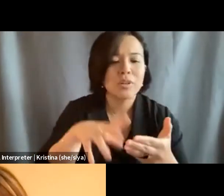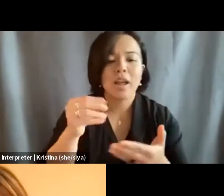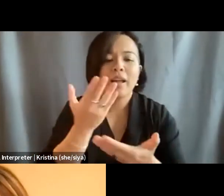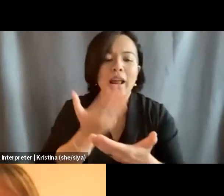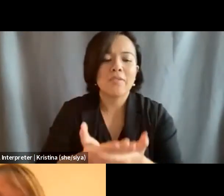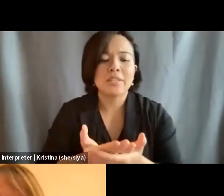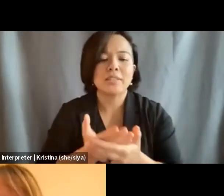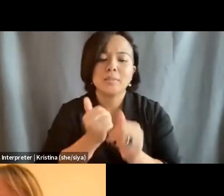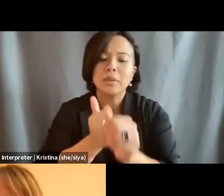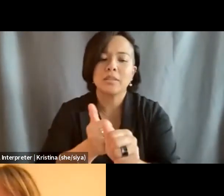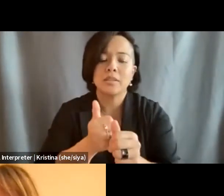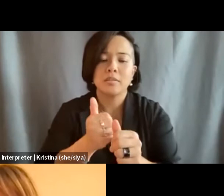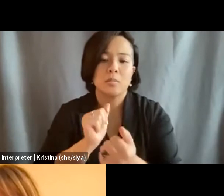but one point I really, really want to make here is that it's not just about getting